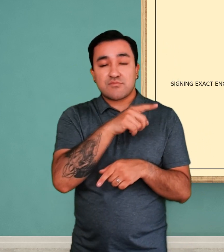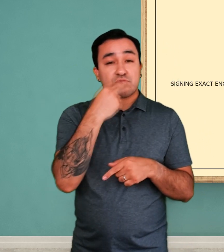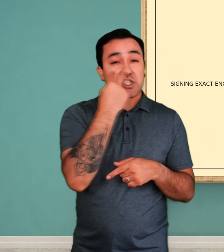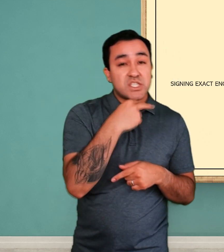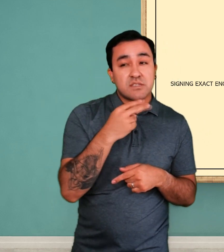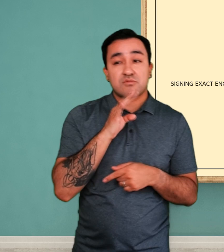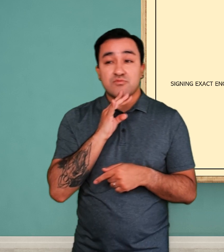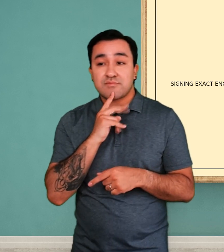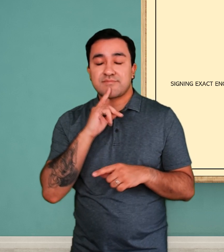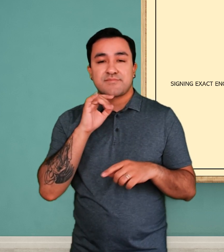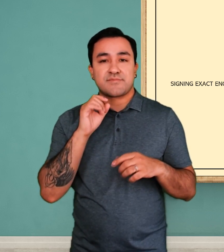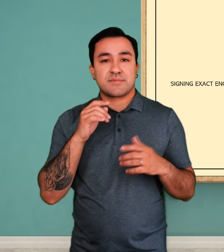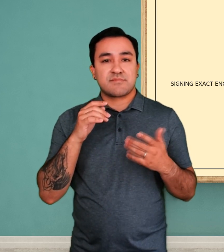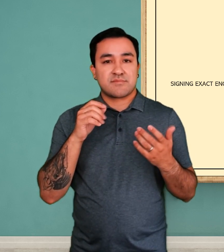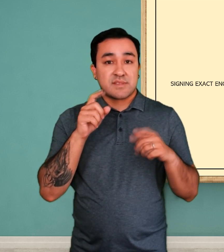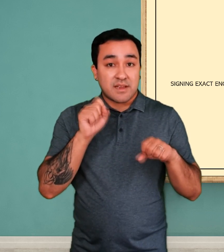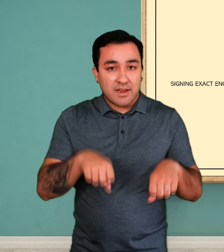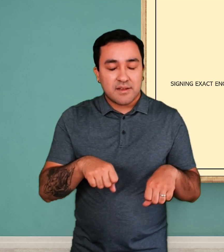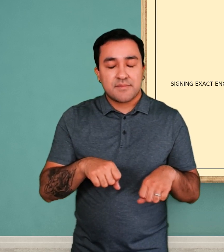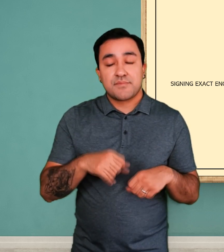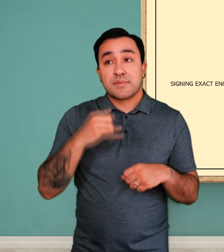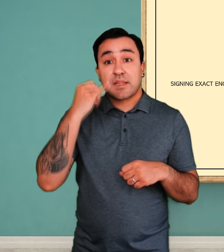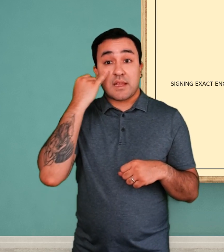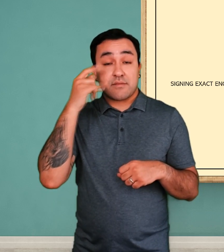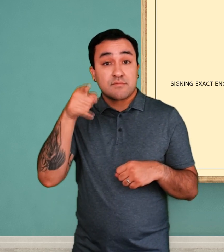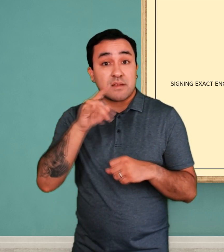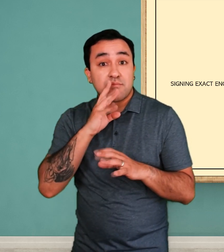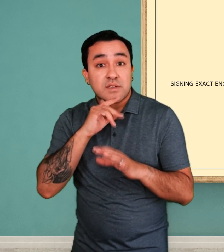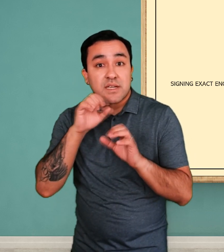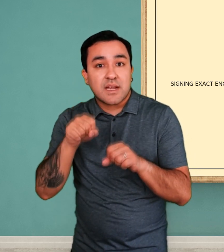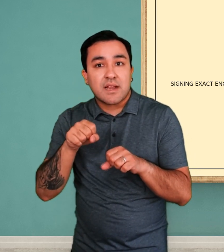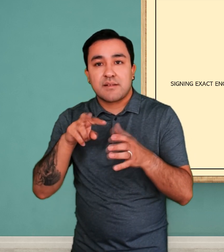do not assume their speech and lip-reading skills are the same as other deaf people.